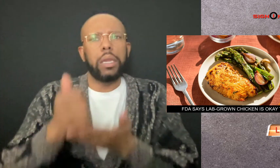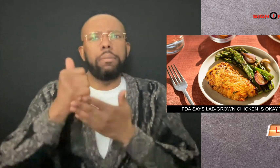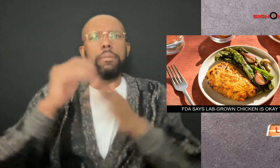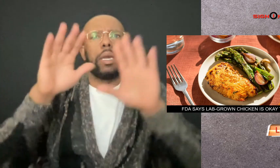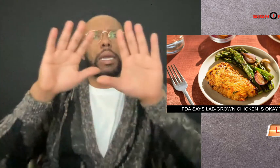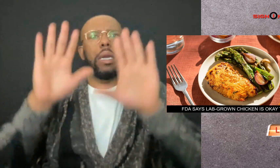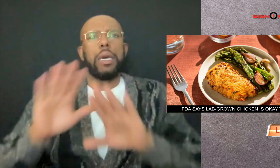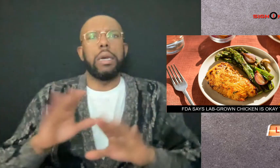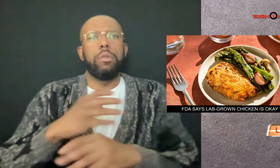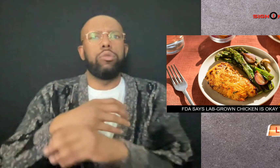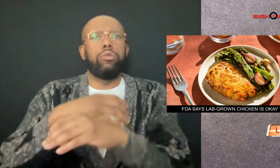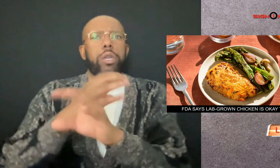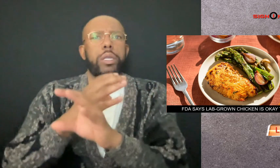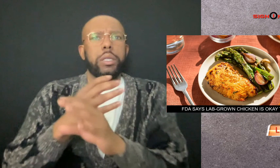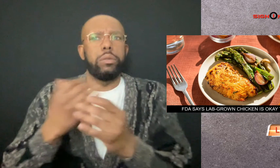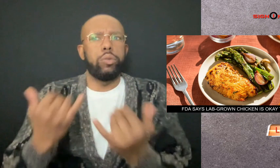and help with the climate crisis